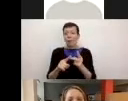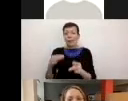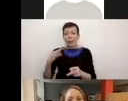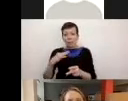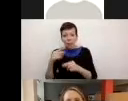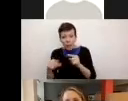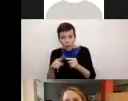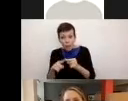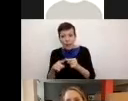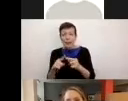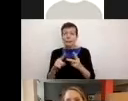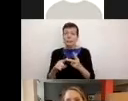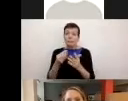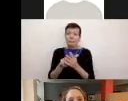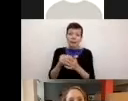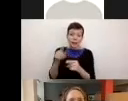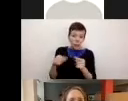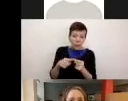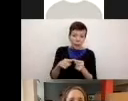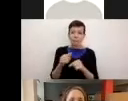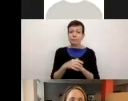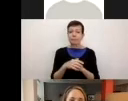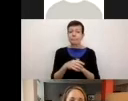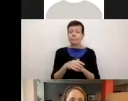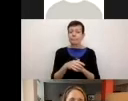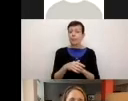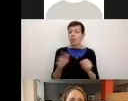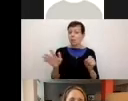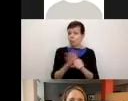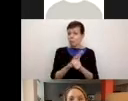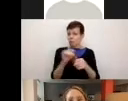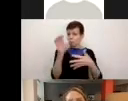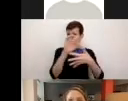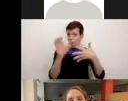Full program guidelines and criteria will become available throughout the year as we